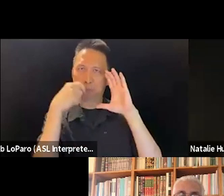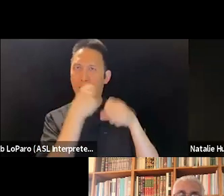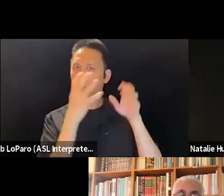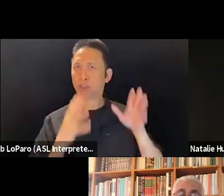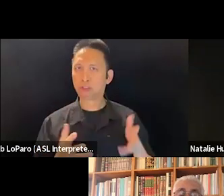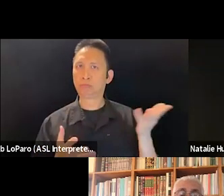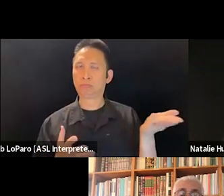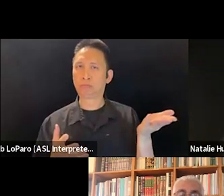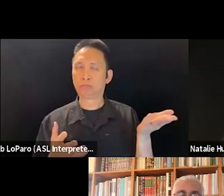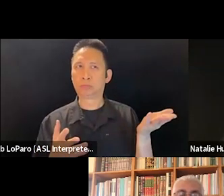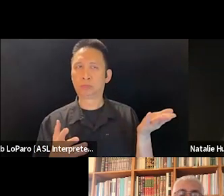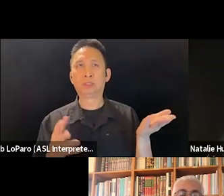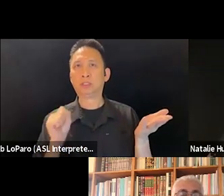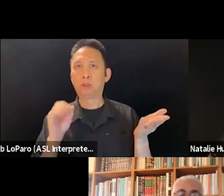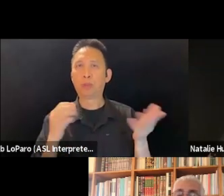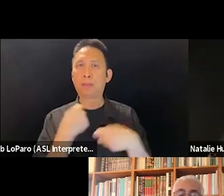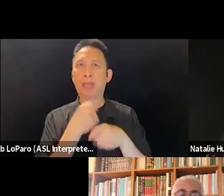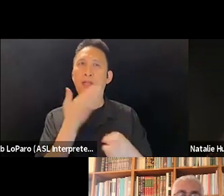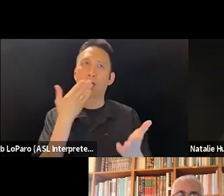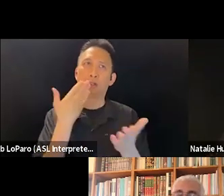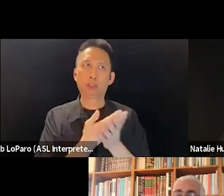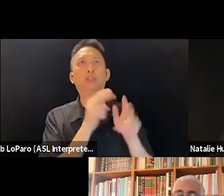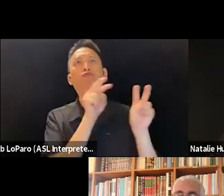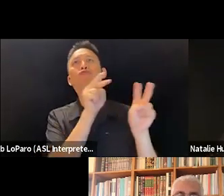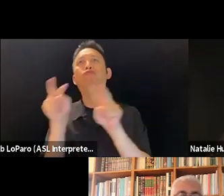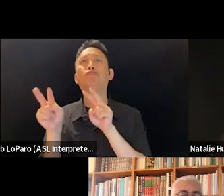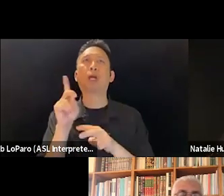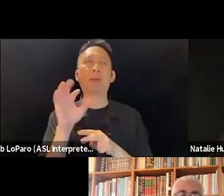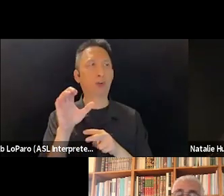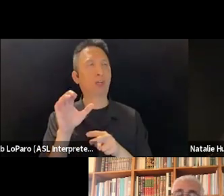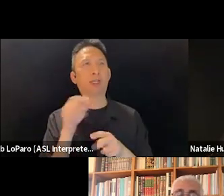observational documentary style. It can be creative features and other things